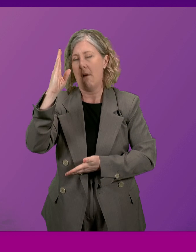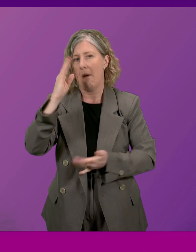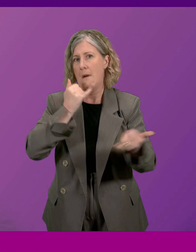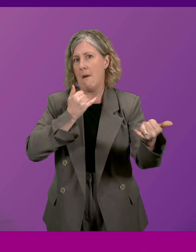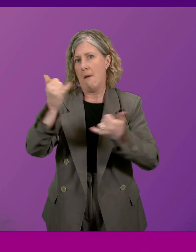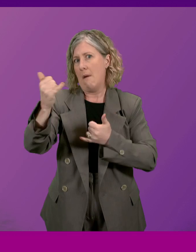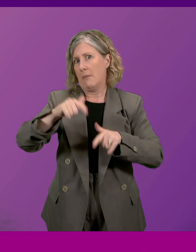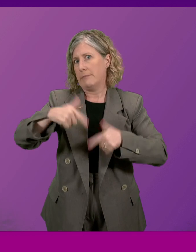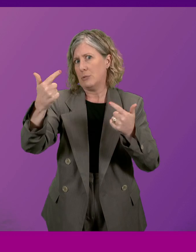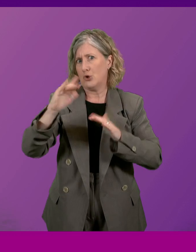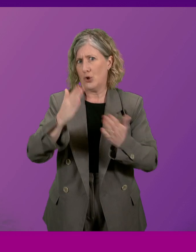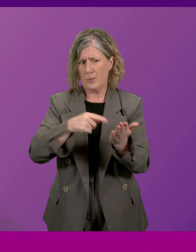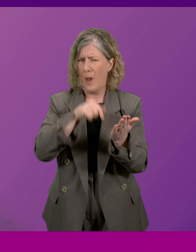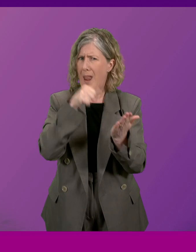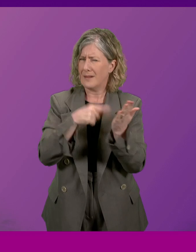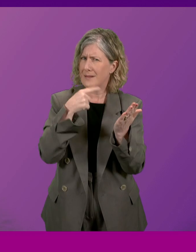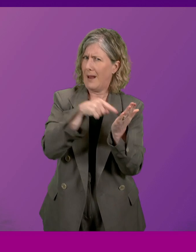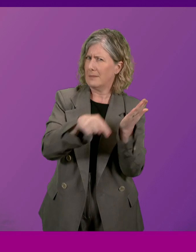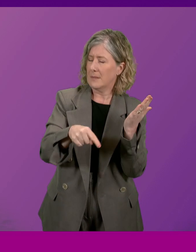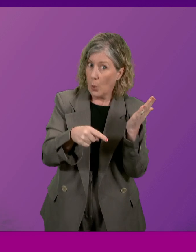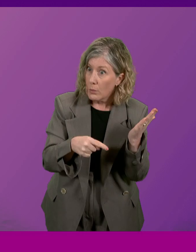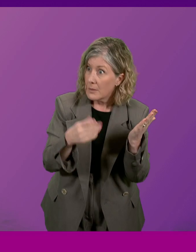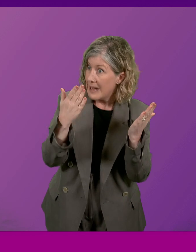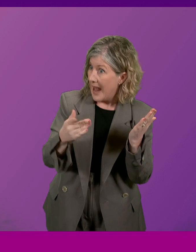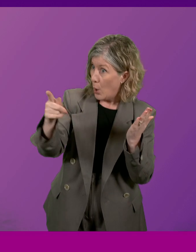It says that very clearly in the letter. Will the First Minister now confirm that